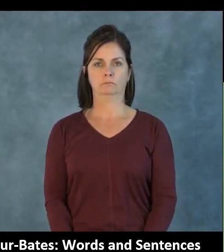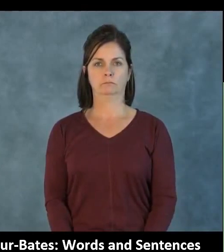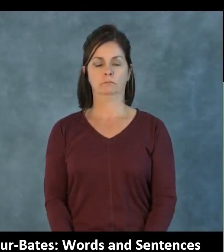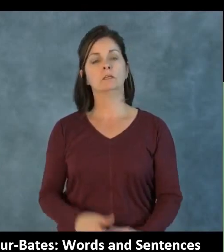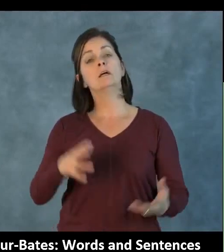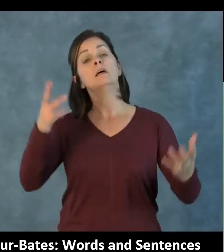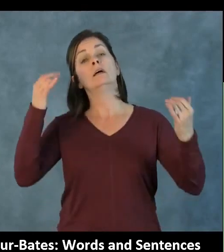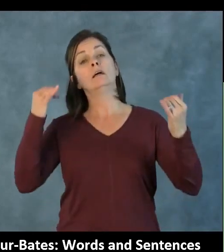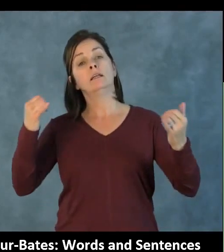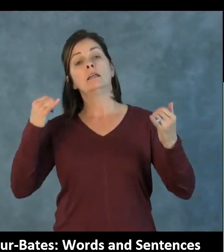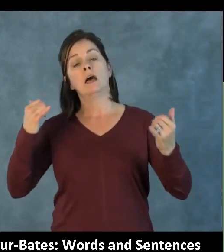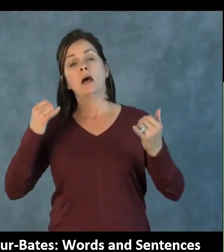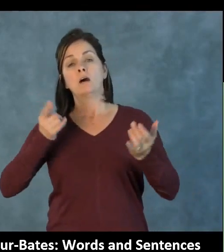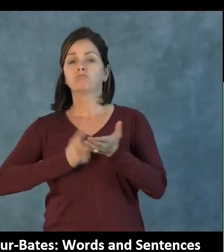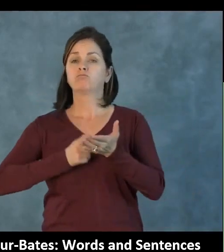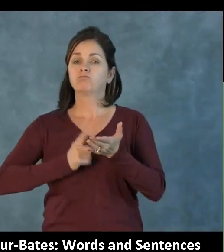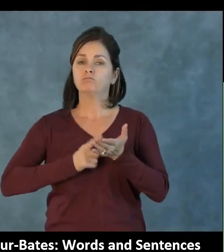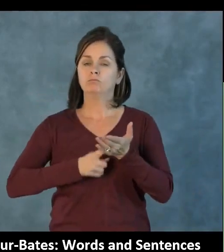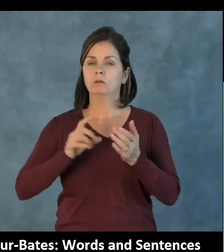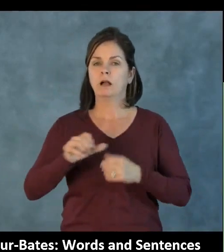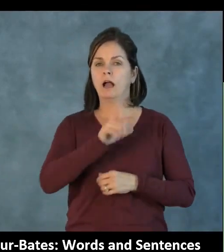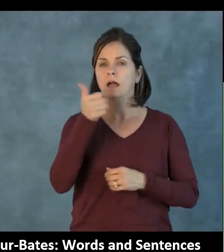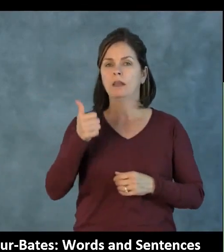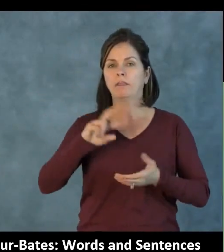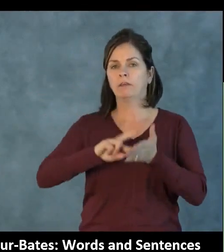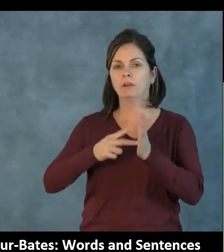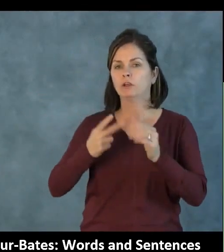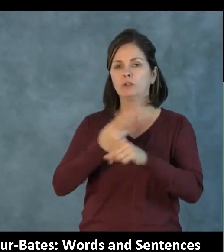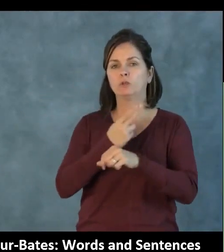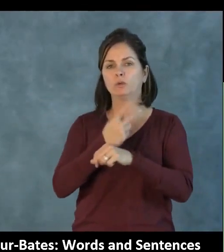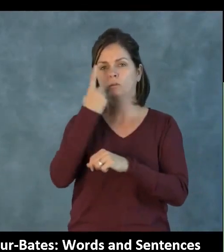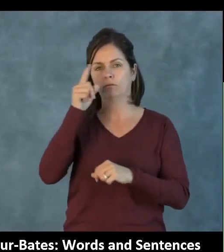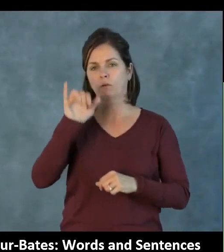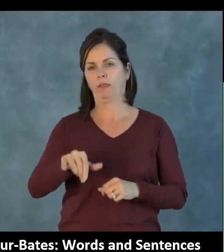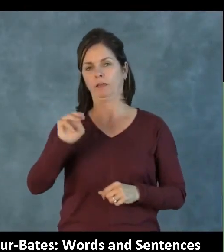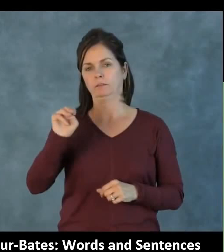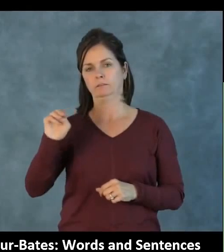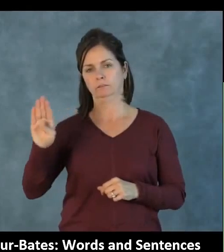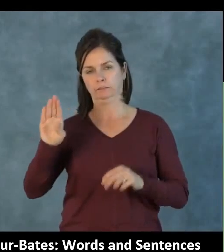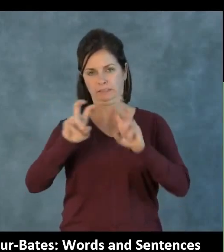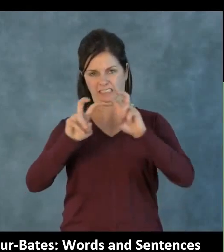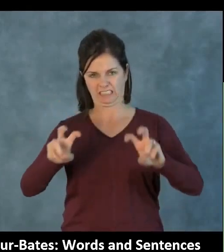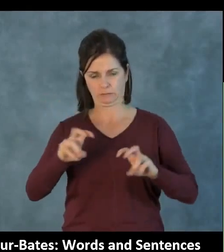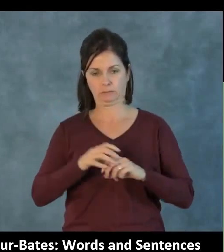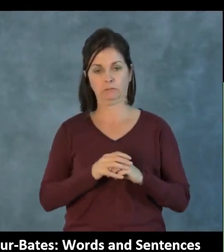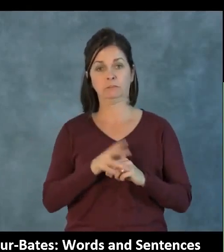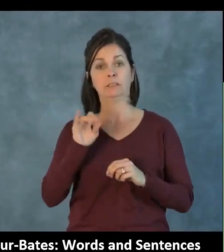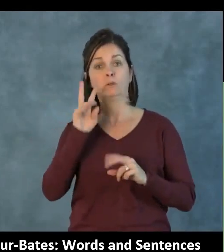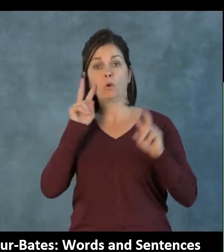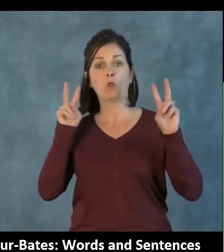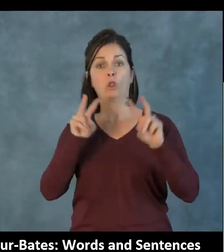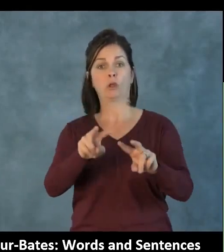Let's talk about another use for the MacArthur. If you look at the normative tables